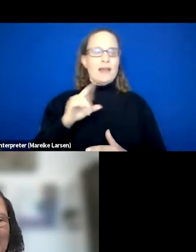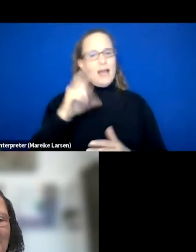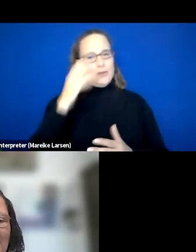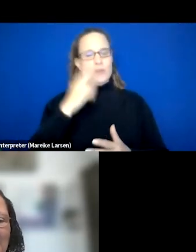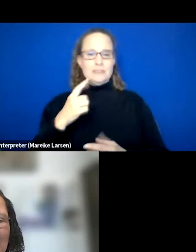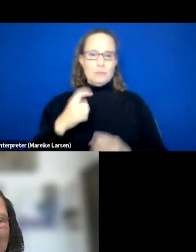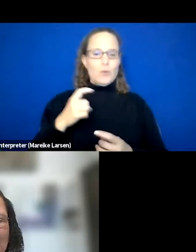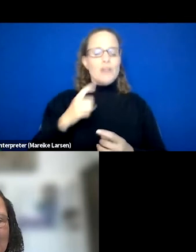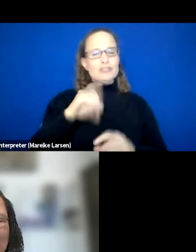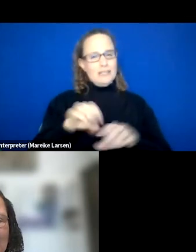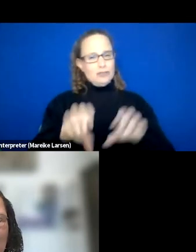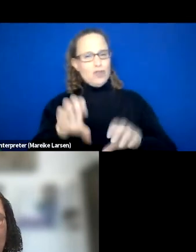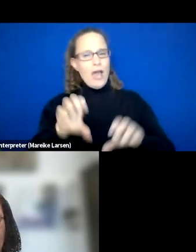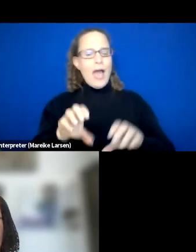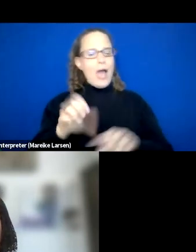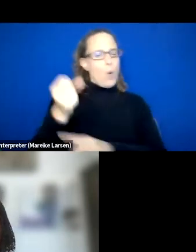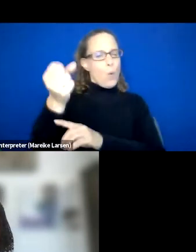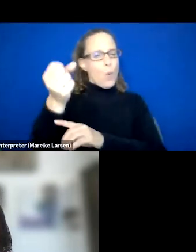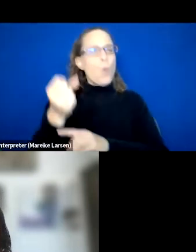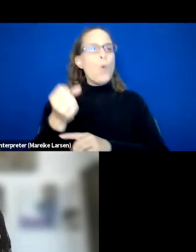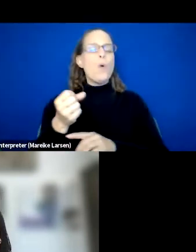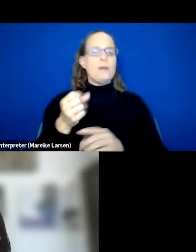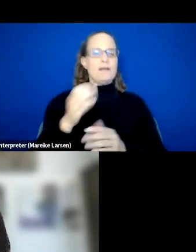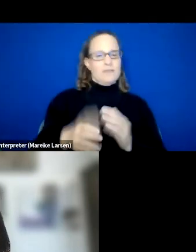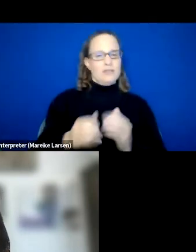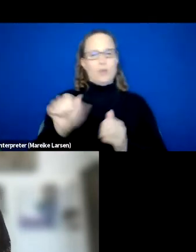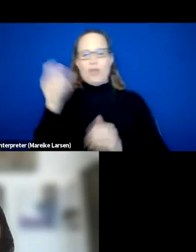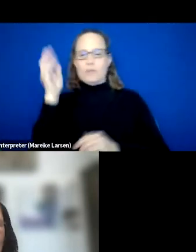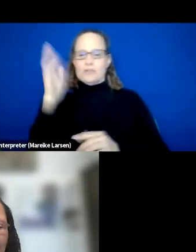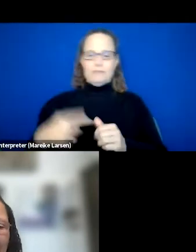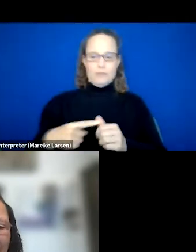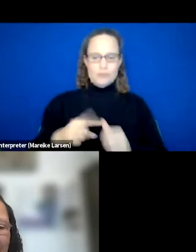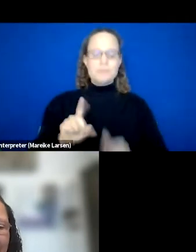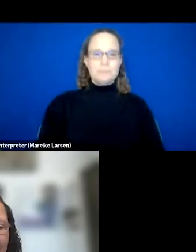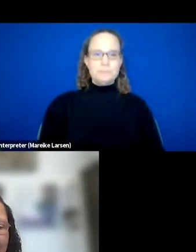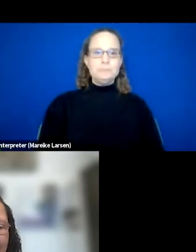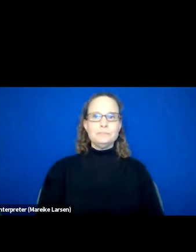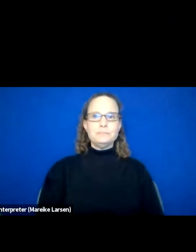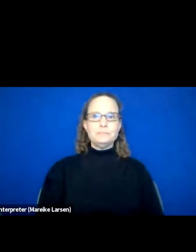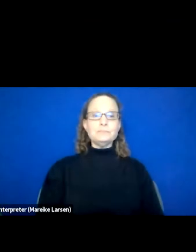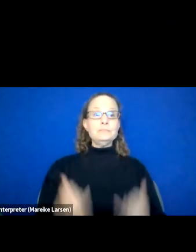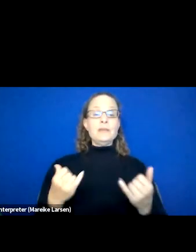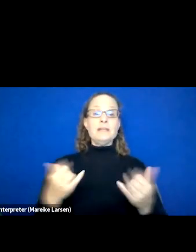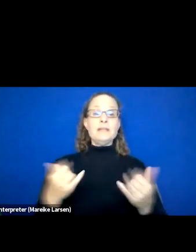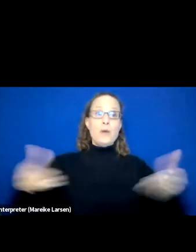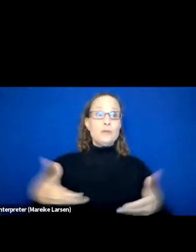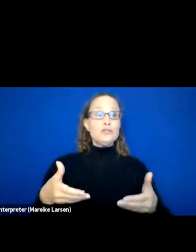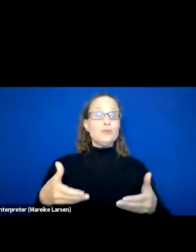we'll come back to that we finish with our other presentation today. So I'd now like to introduce Sabrina Fields,